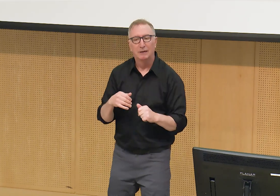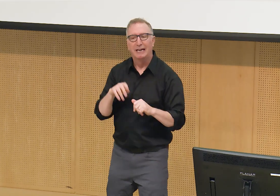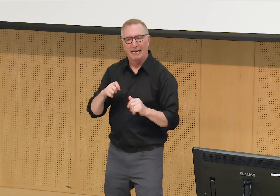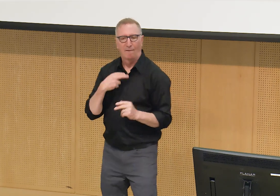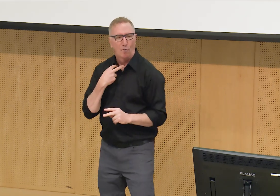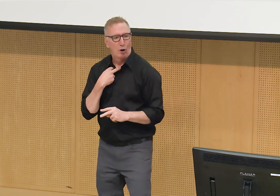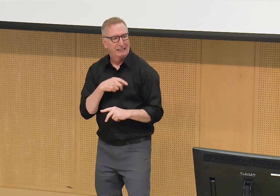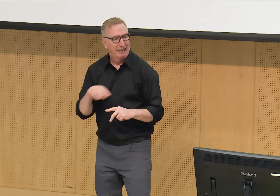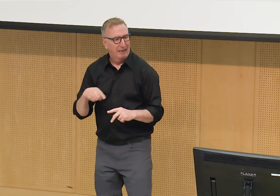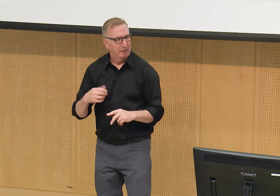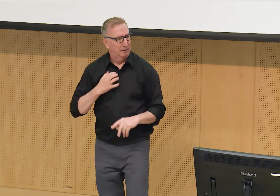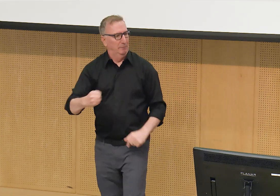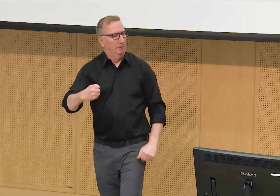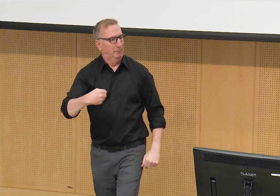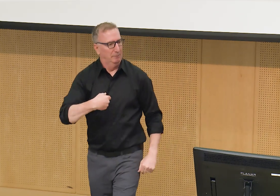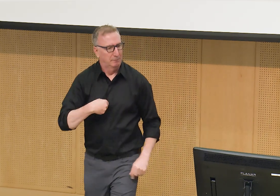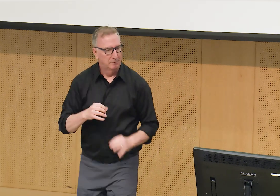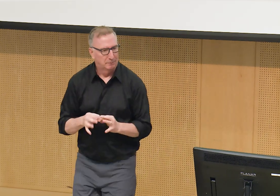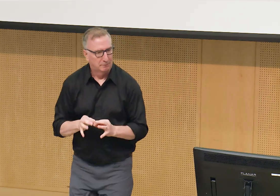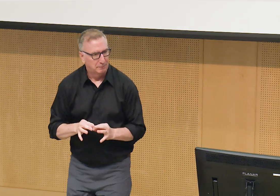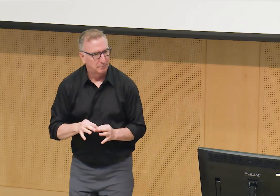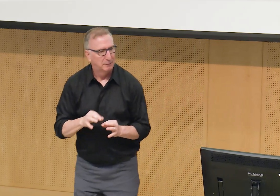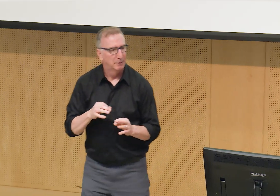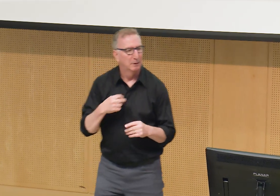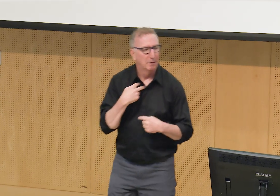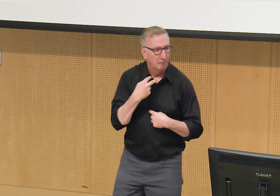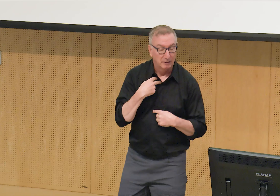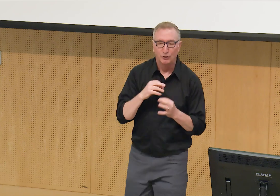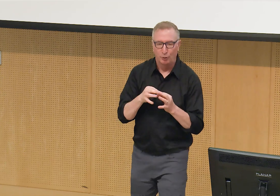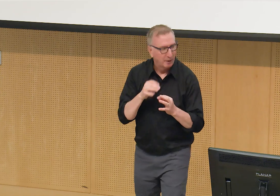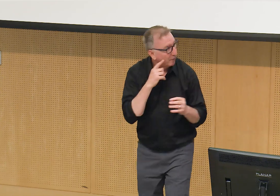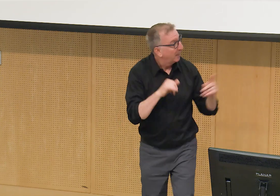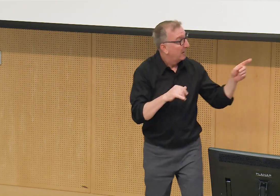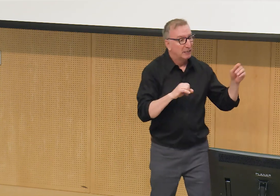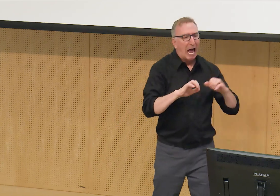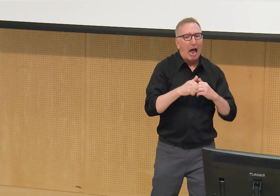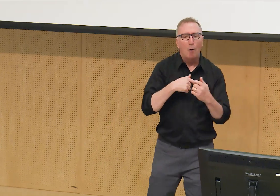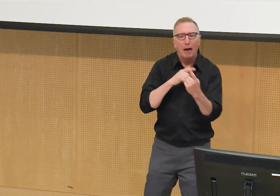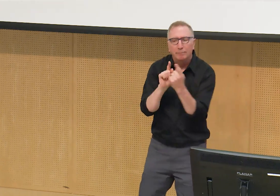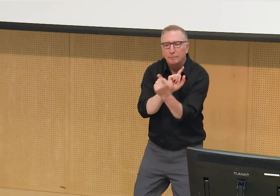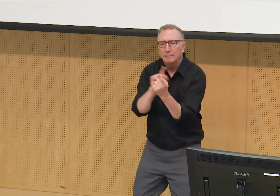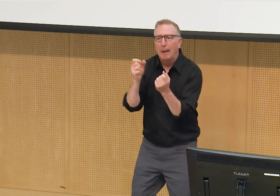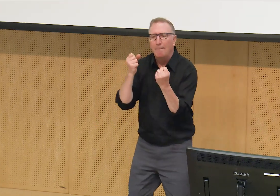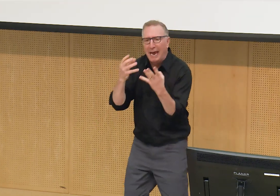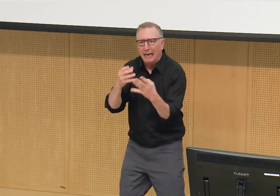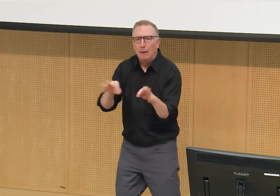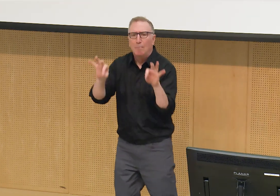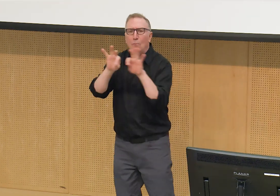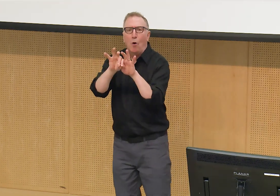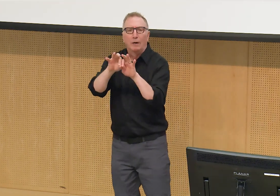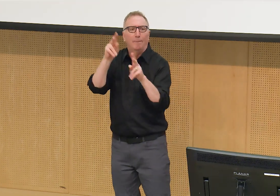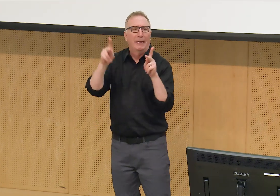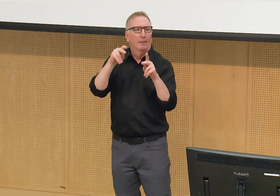and we actually had to interpret their performances into spoken English. And there were many important